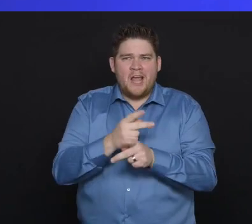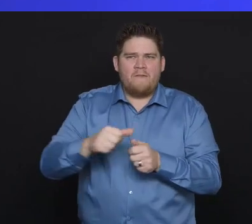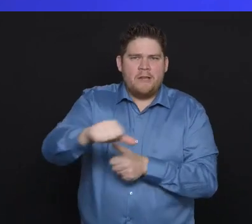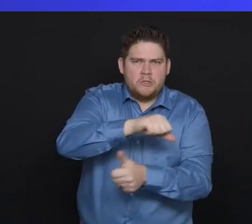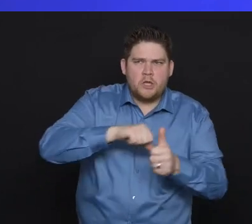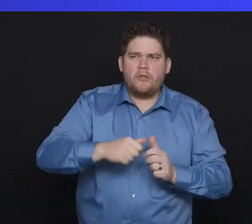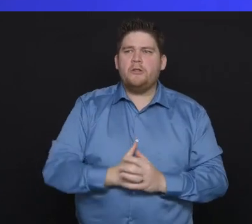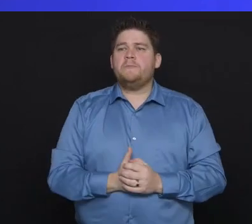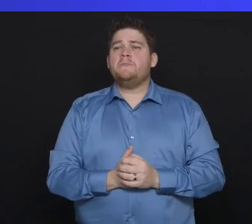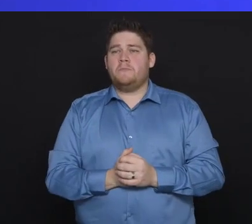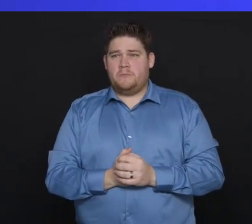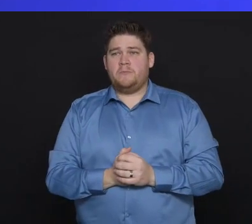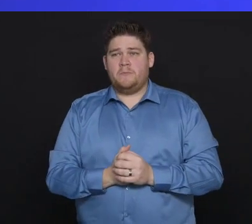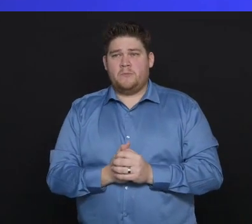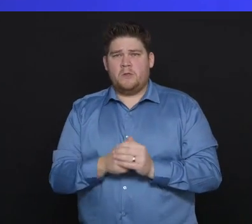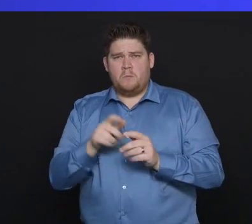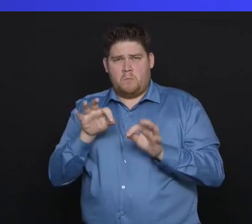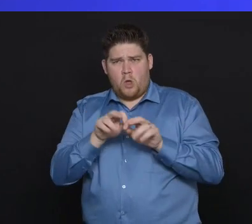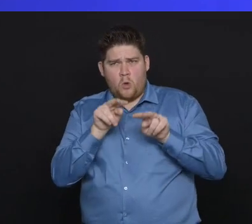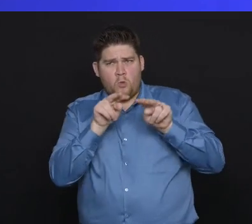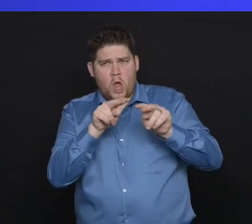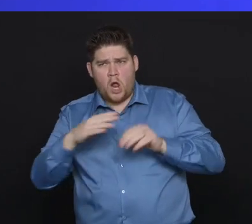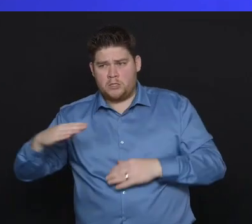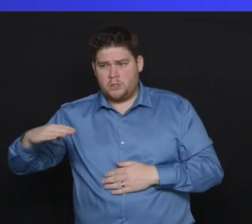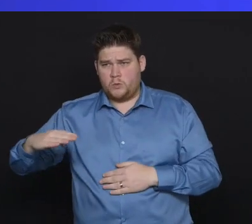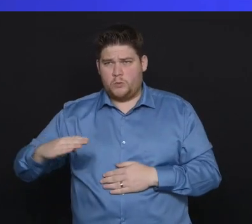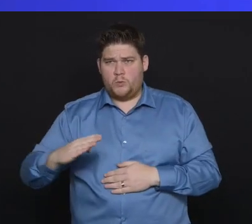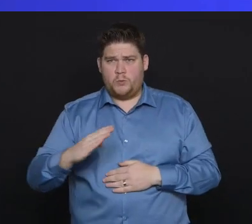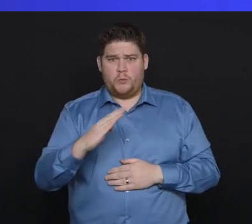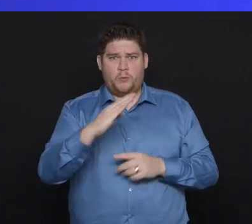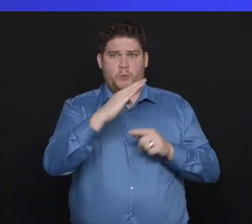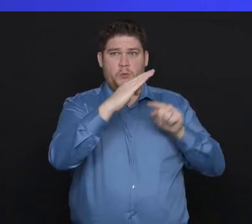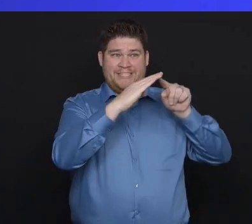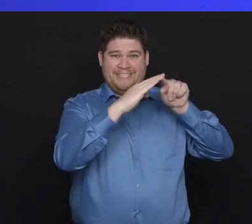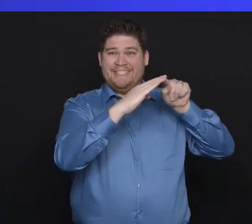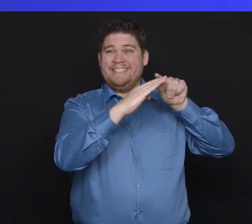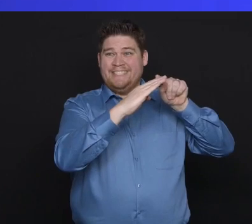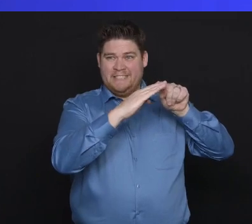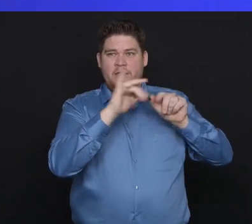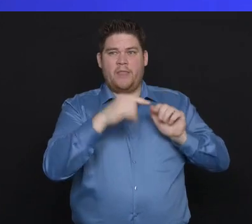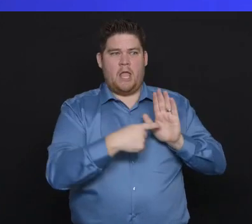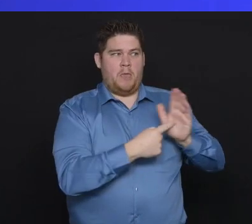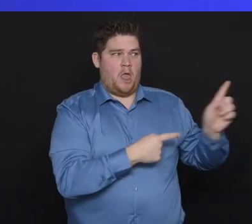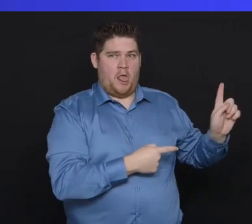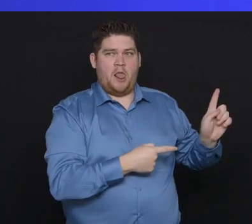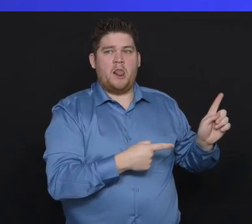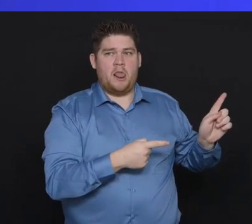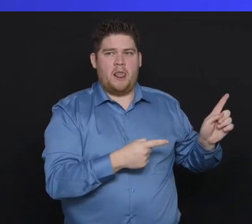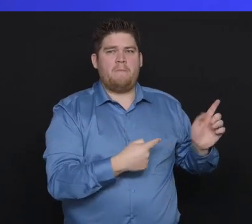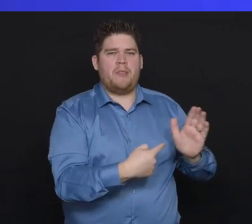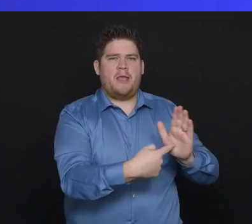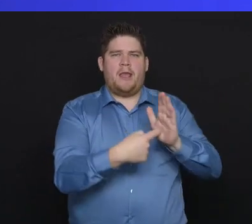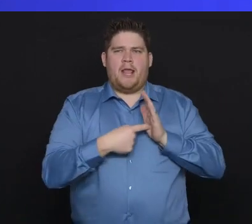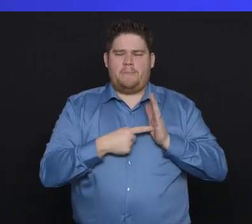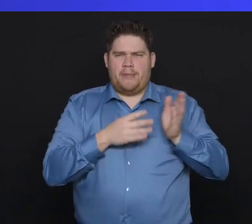as things progress, and we watched the directory, that's where the modeling informs the planning, we would be able to